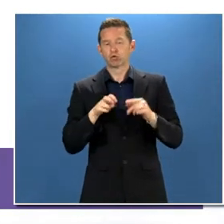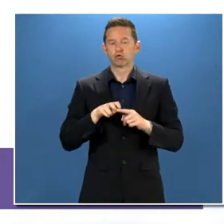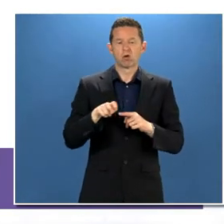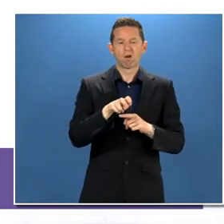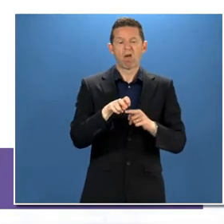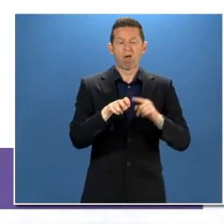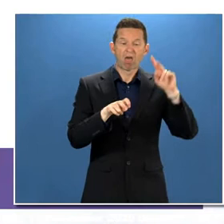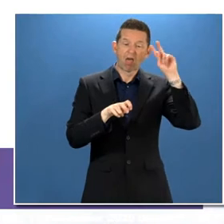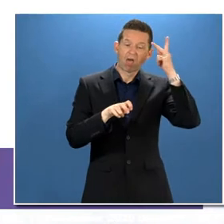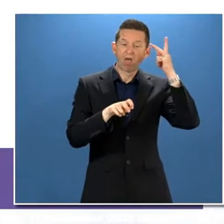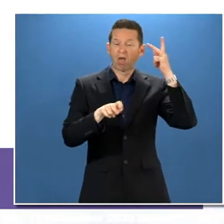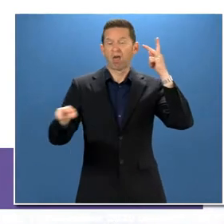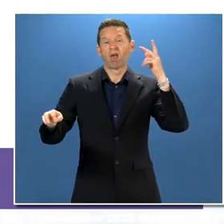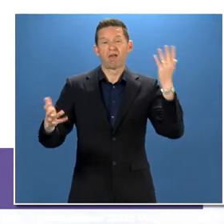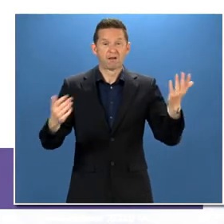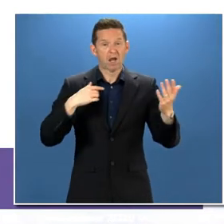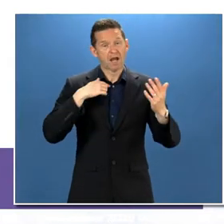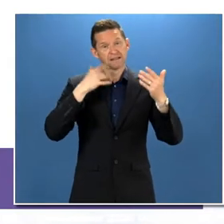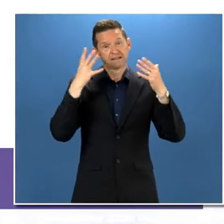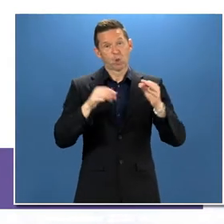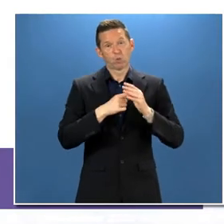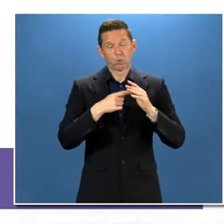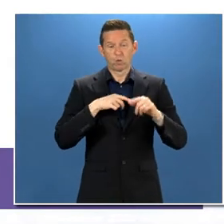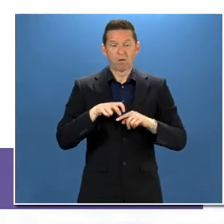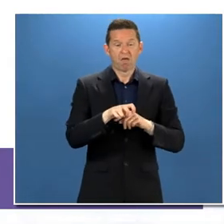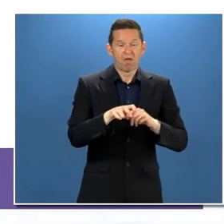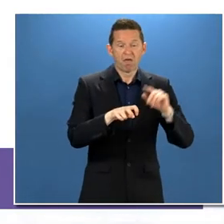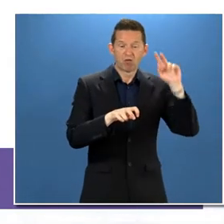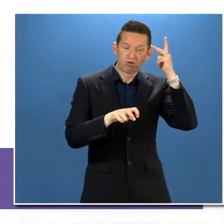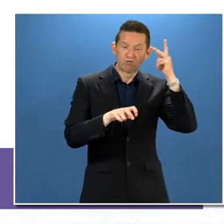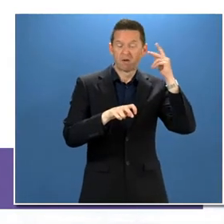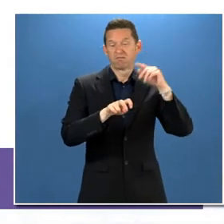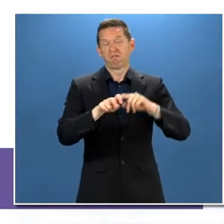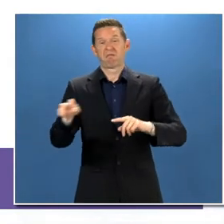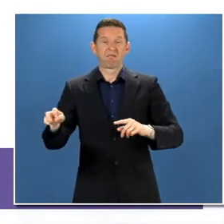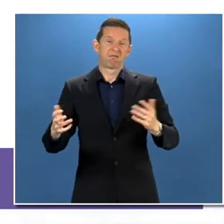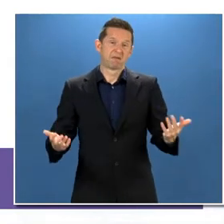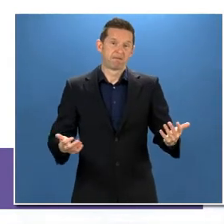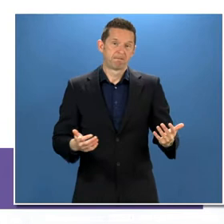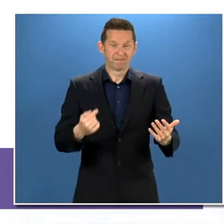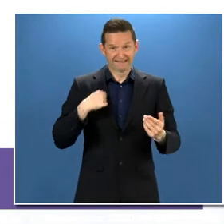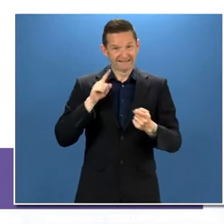I would change courses and see how that eventuated, and I'm still a lawyer today.